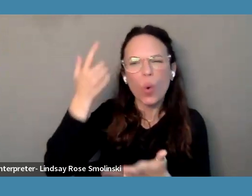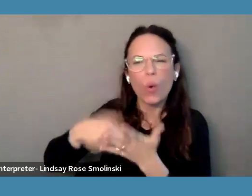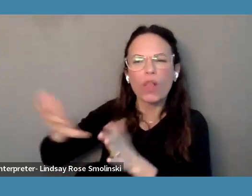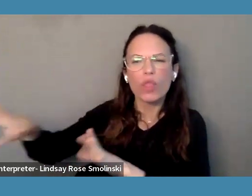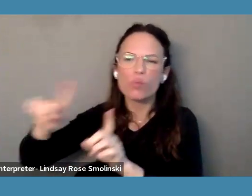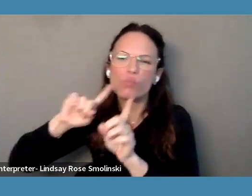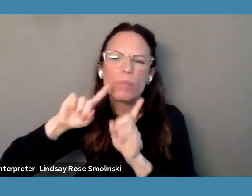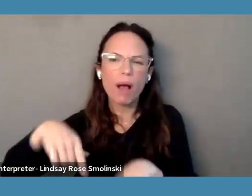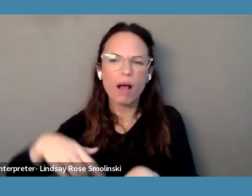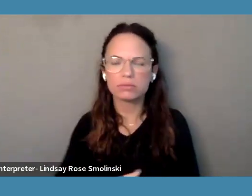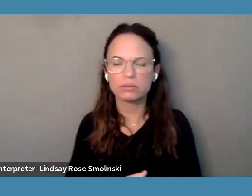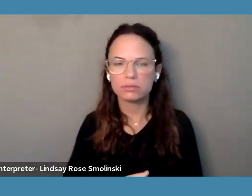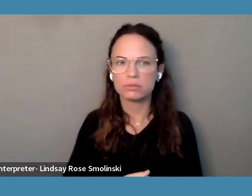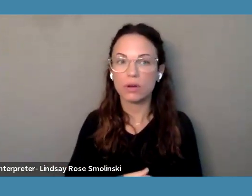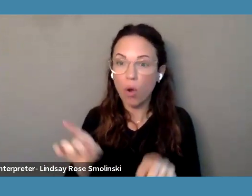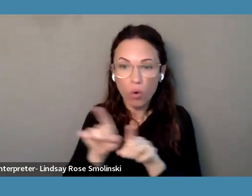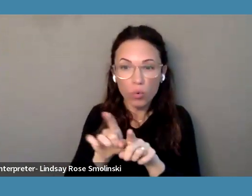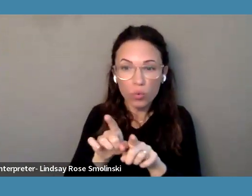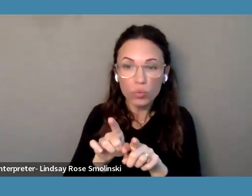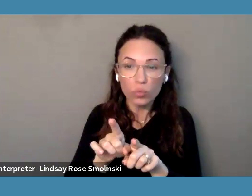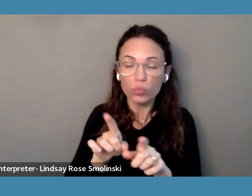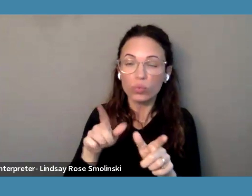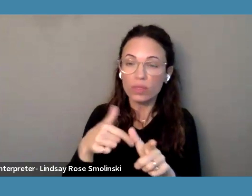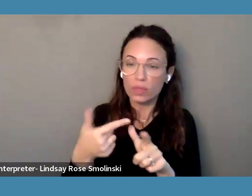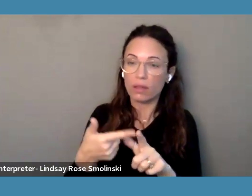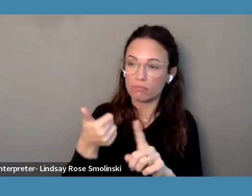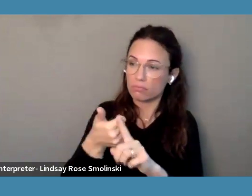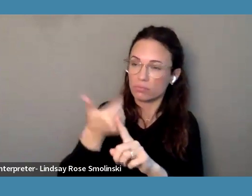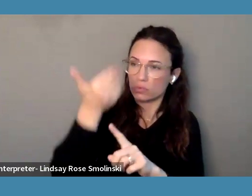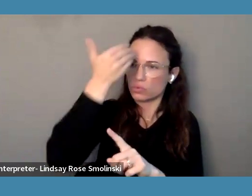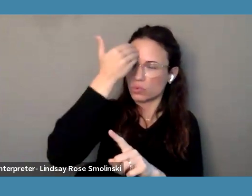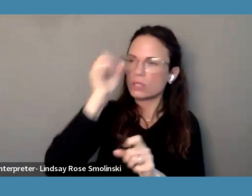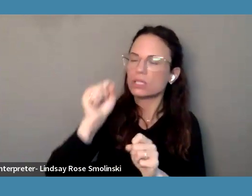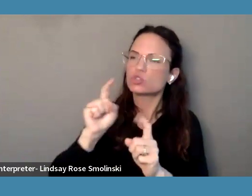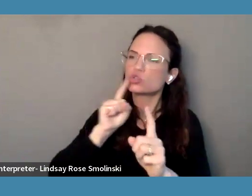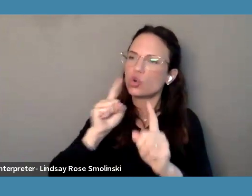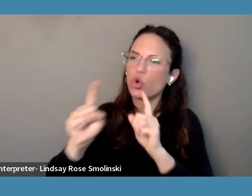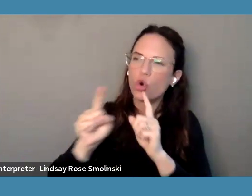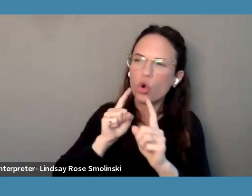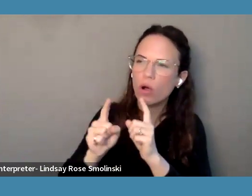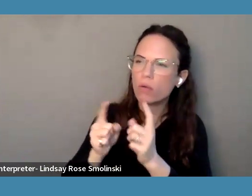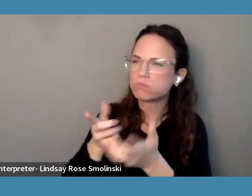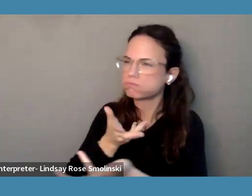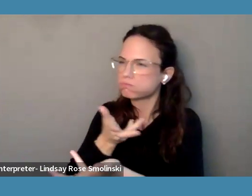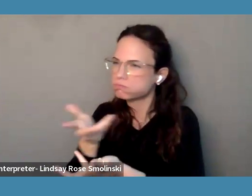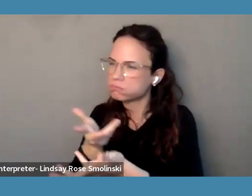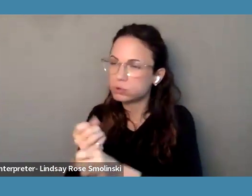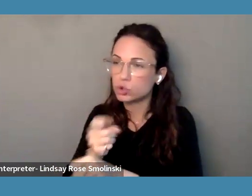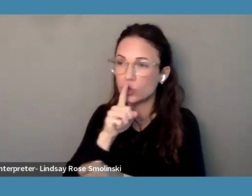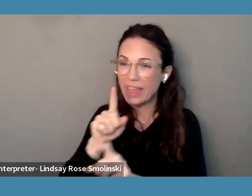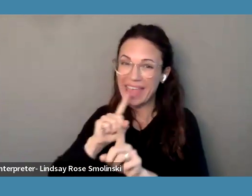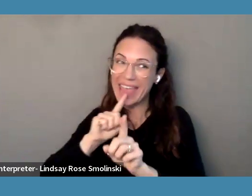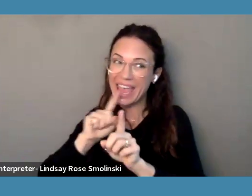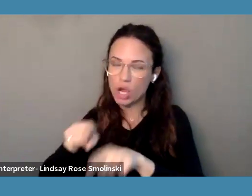And so that you also know that you can kind of talk through and make sure that the answers are complete answers